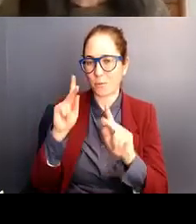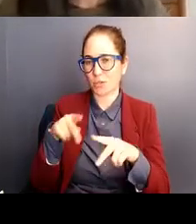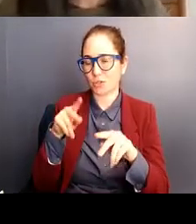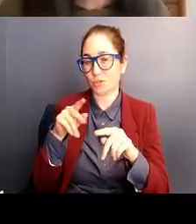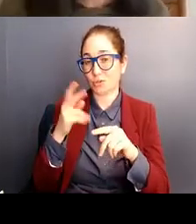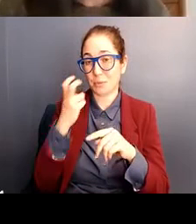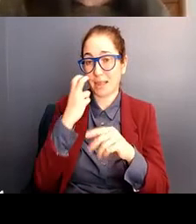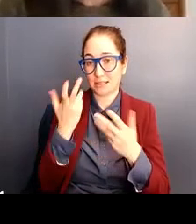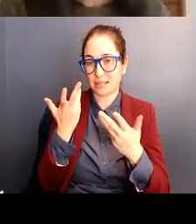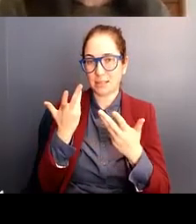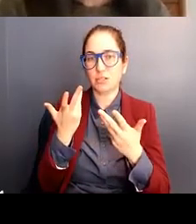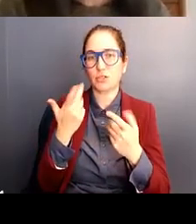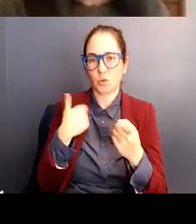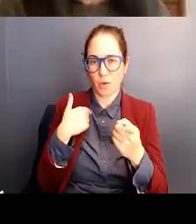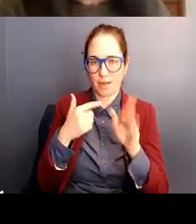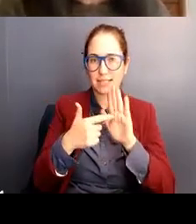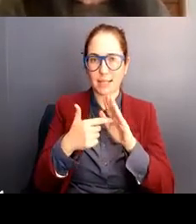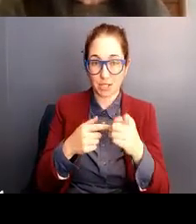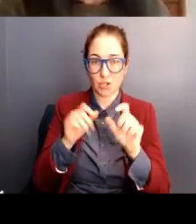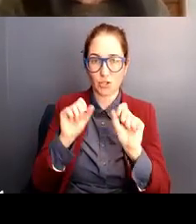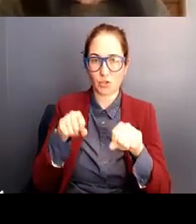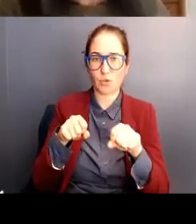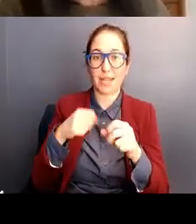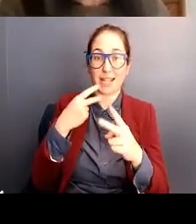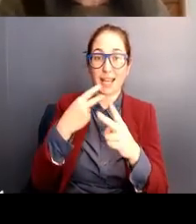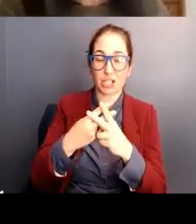And so I showed an example of #JustDoIt, you're capitalizing